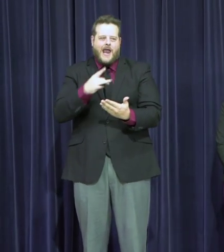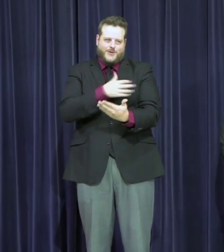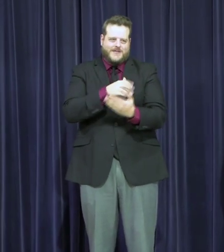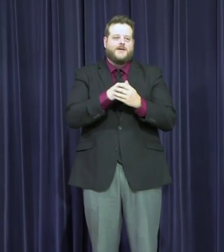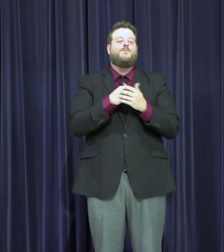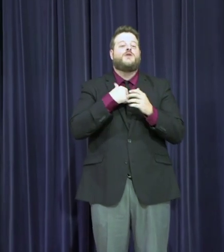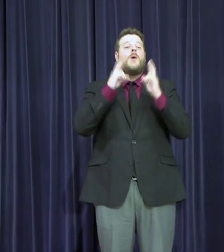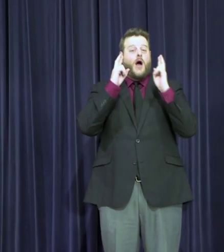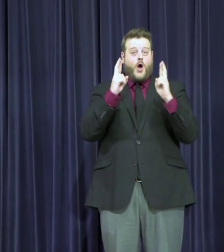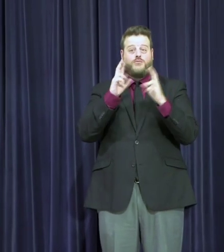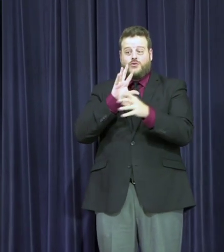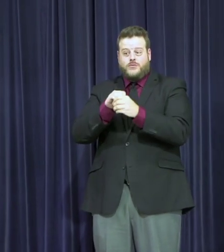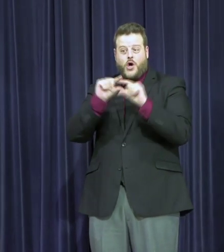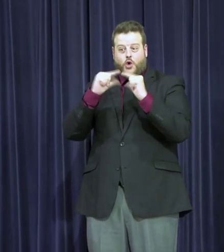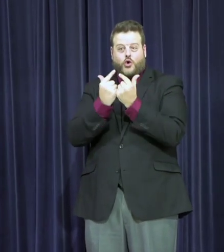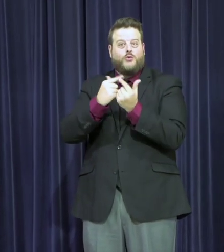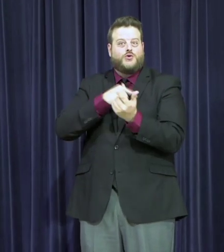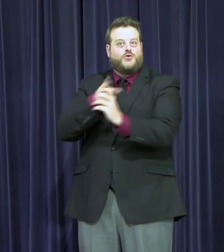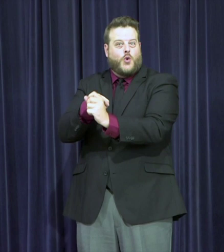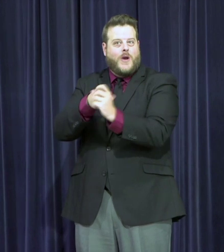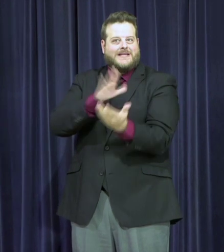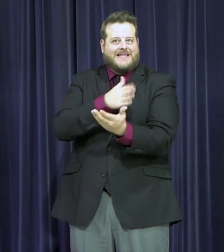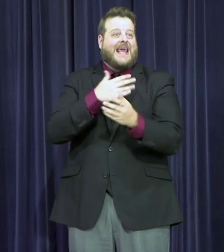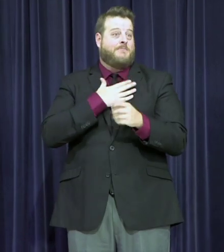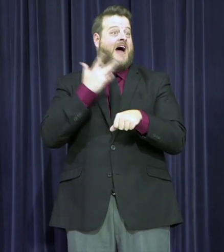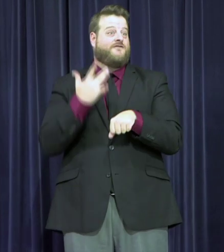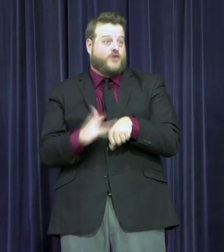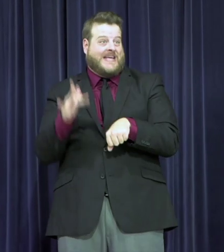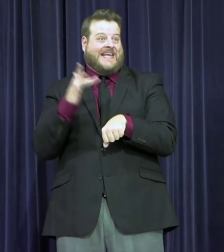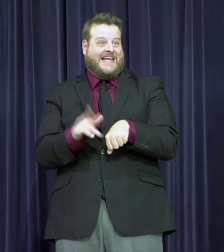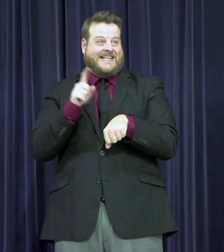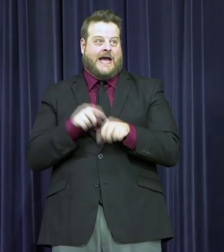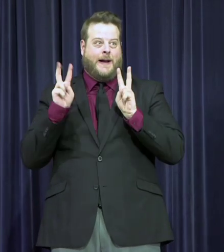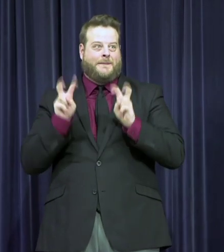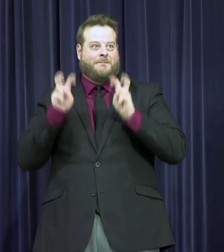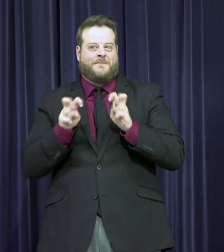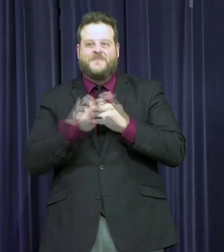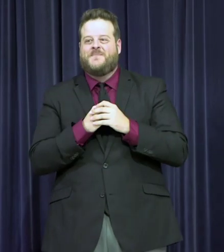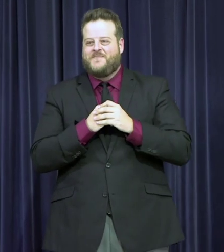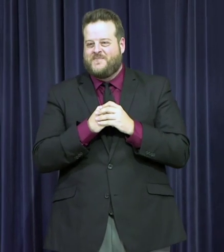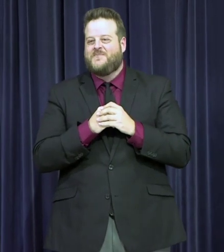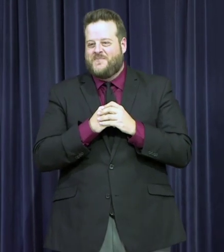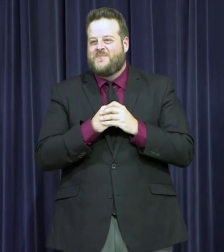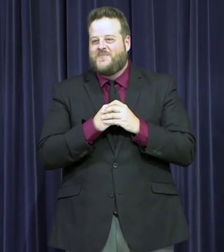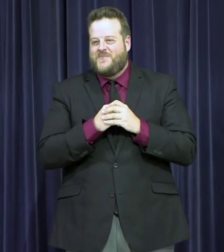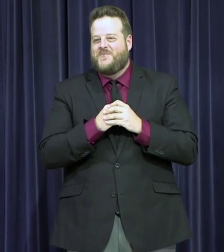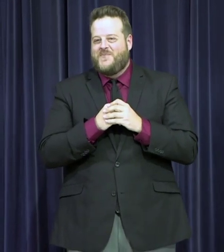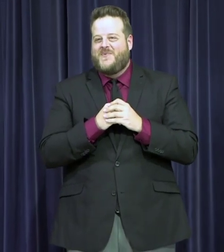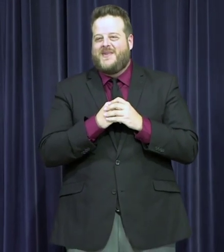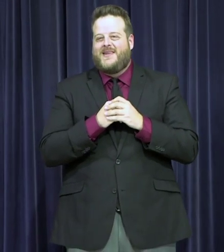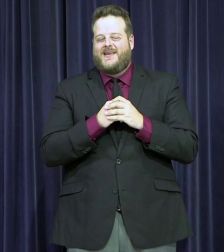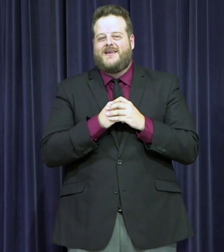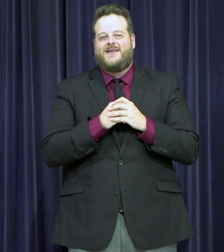I hope to find a group to sing with while I'm here in my "free time".